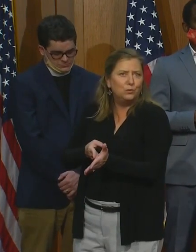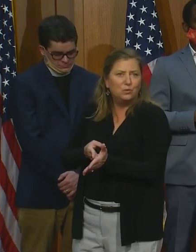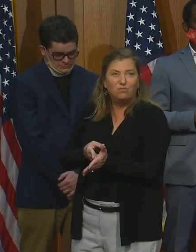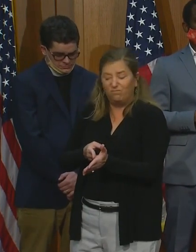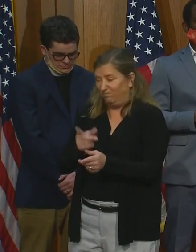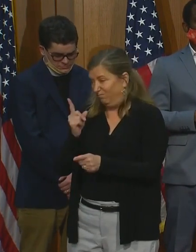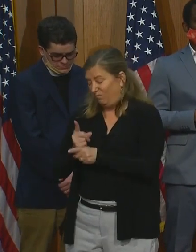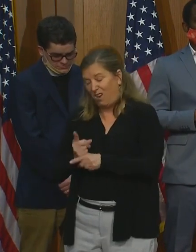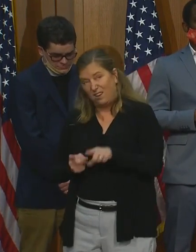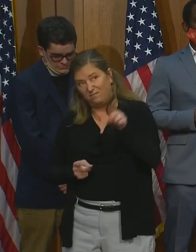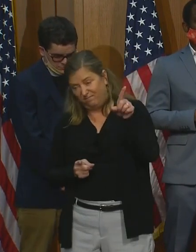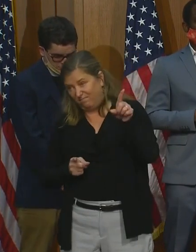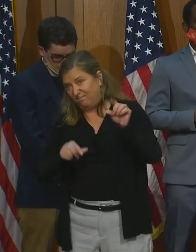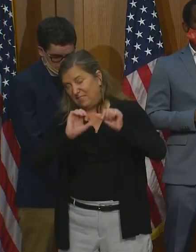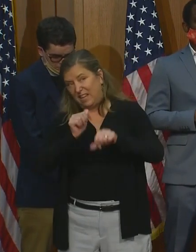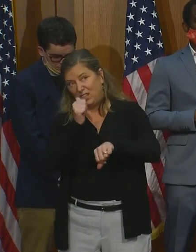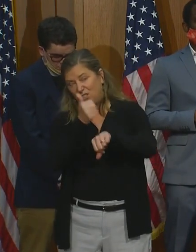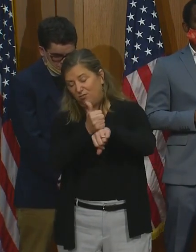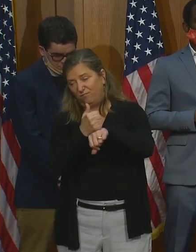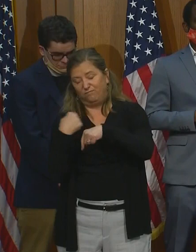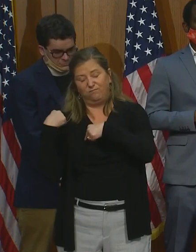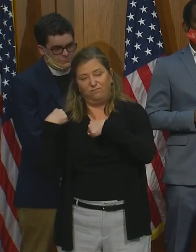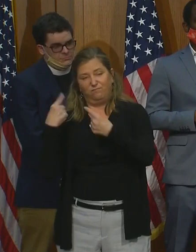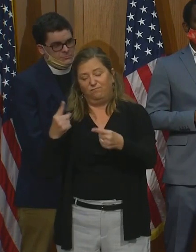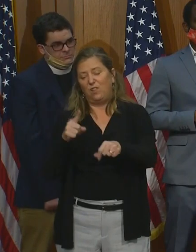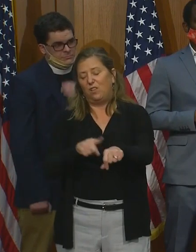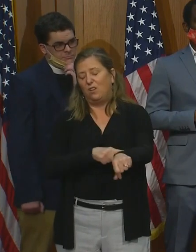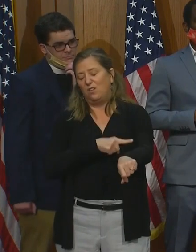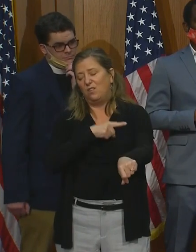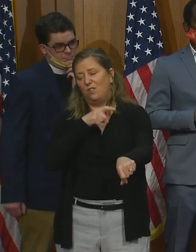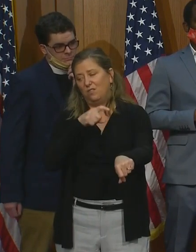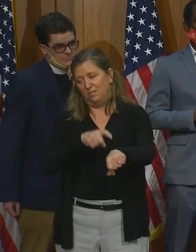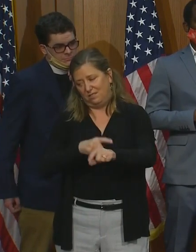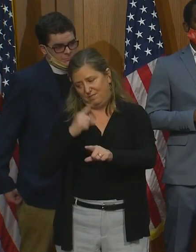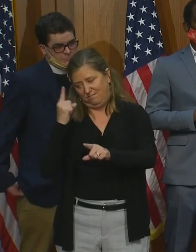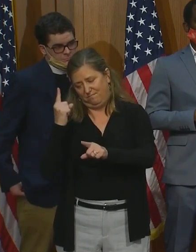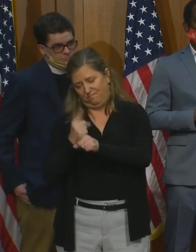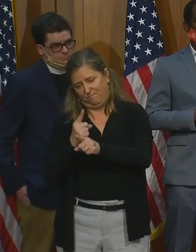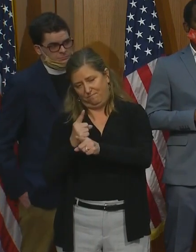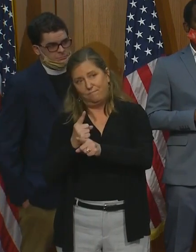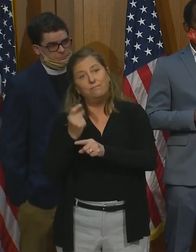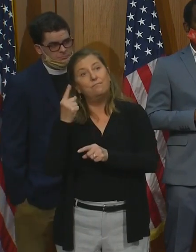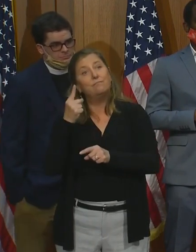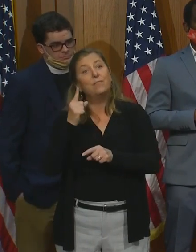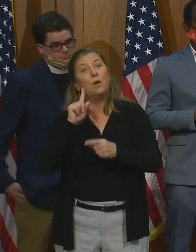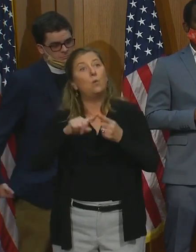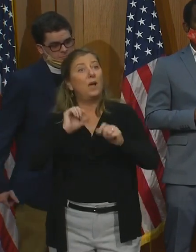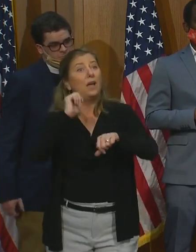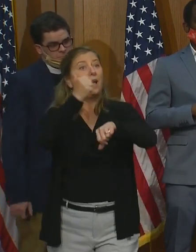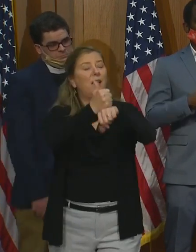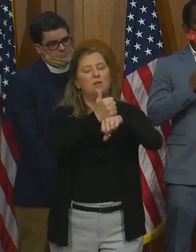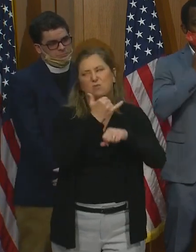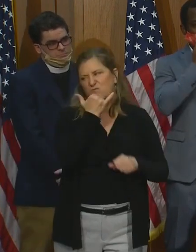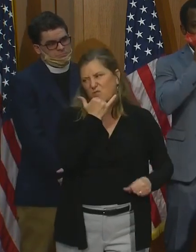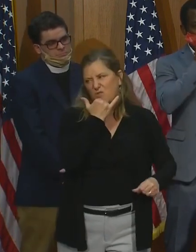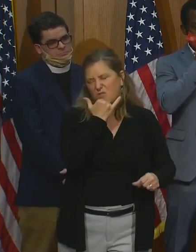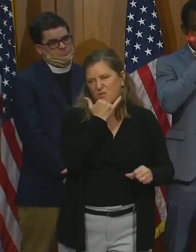TRUTH. YES THAT STATUE HAS BEEN